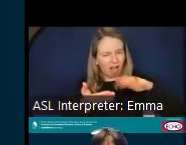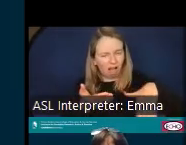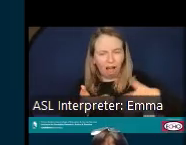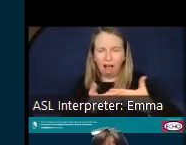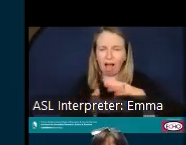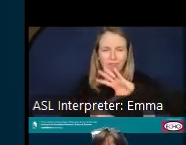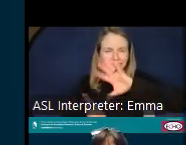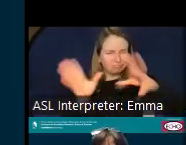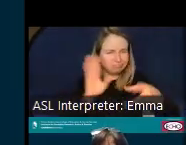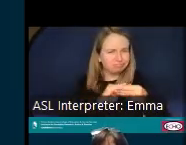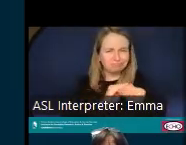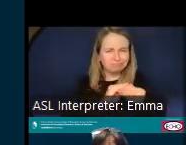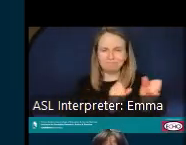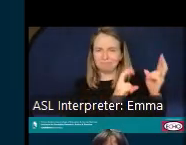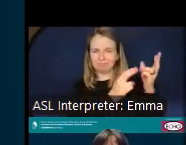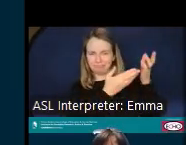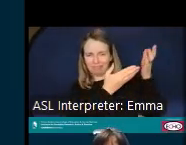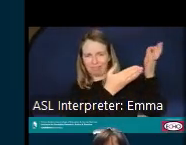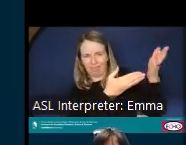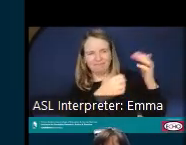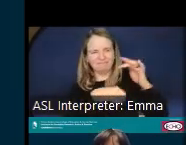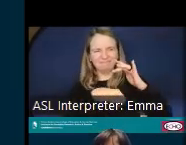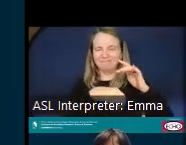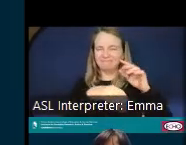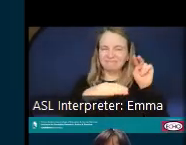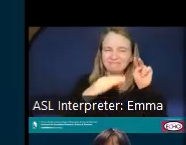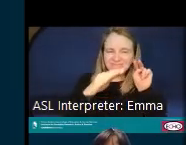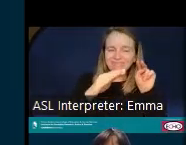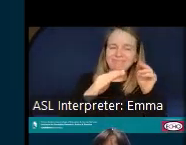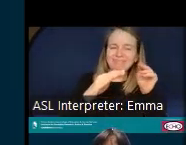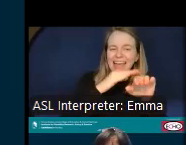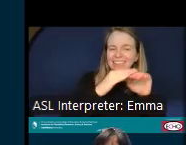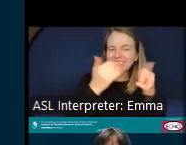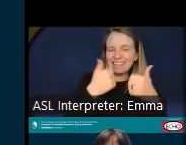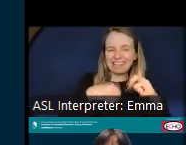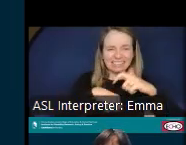free to access at any time. If you want access to our Canvas